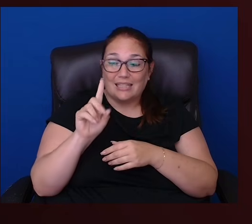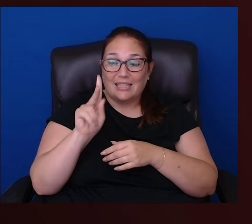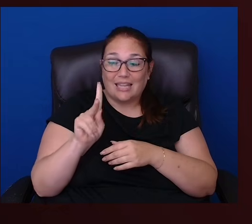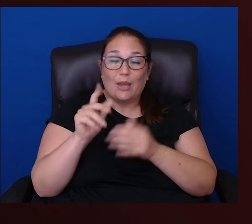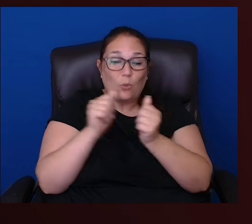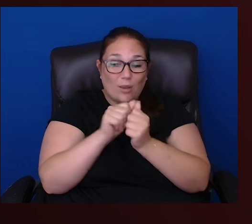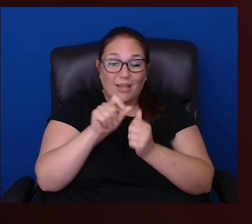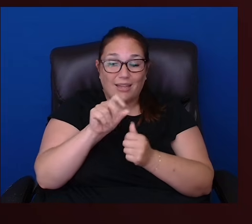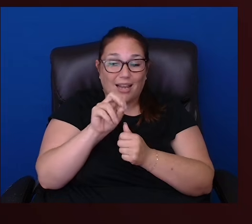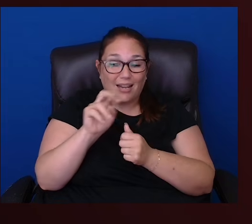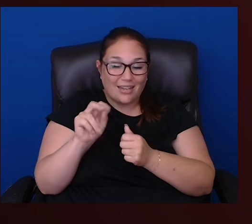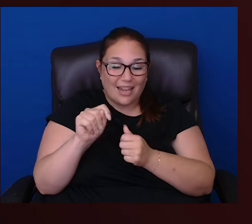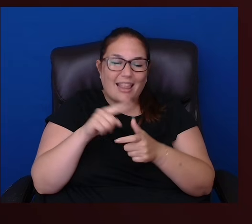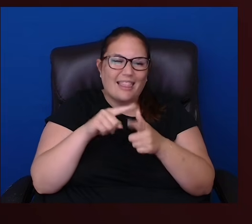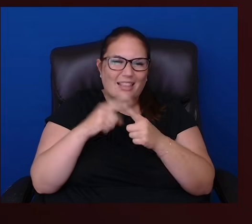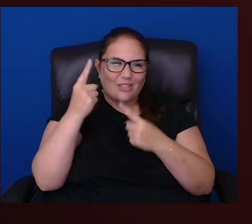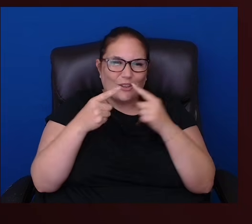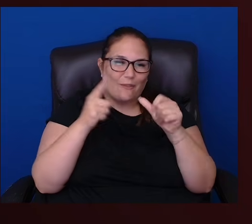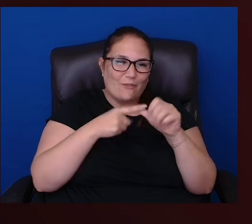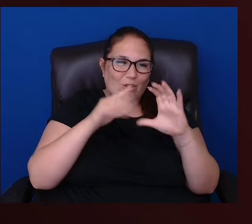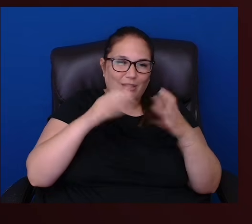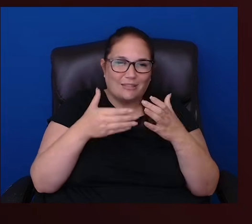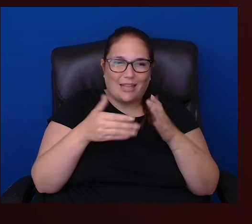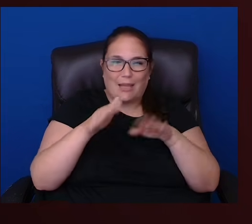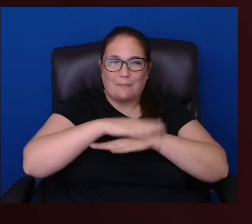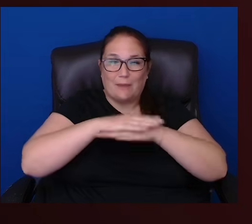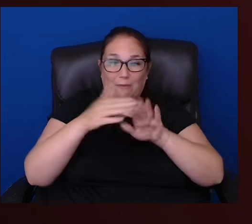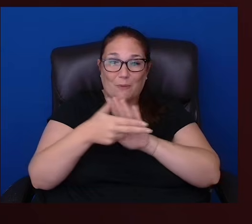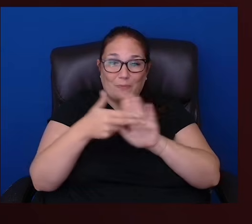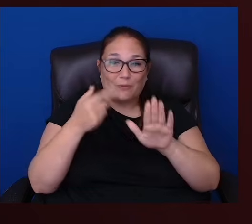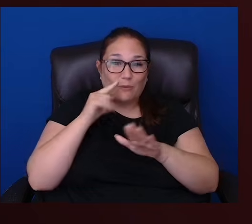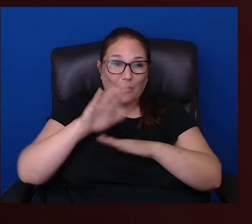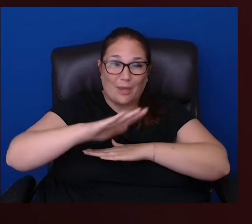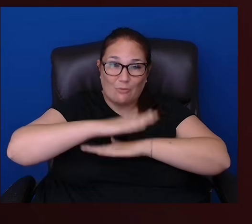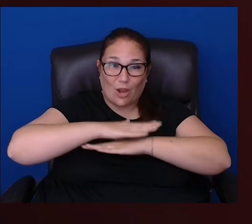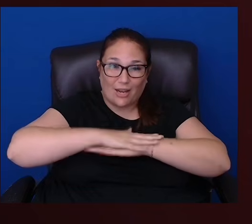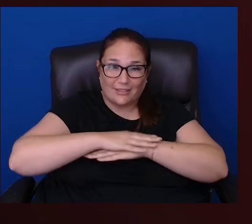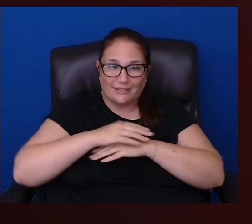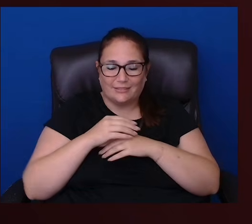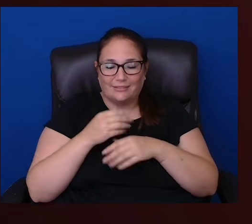it as a first-class platform for their products.